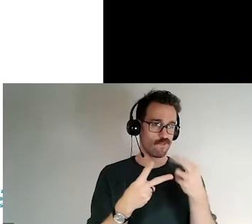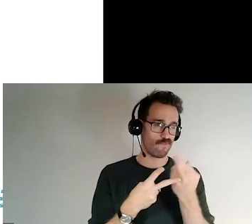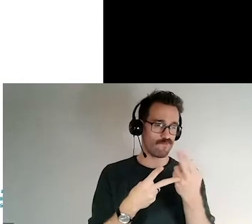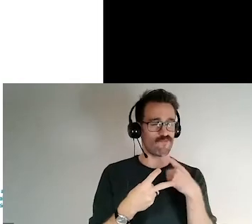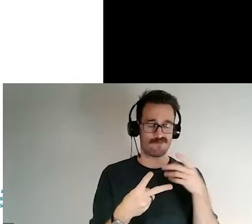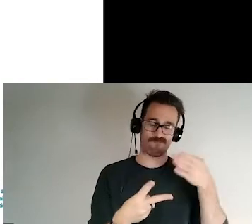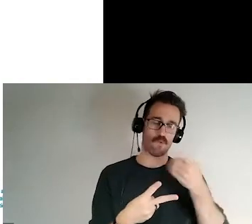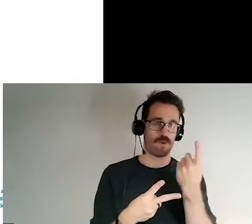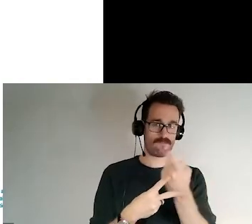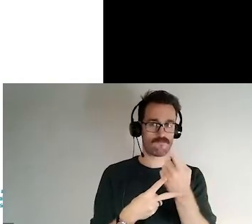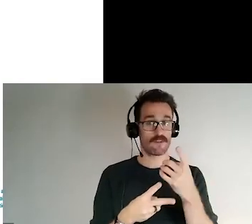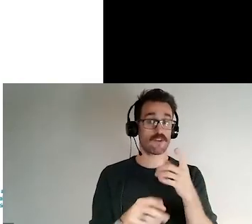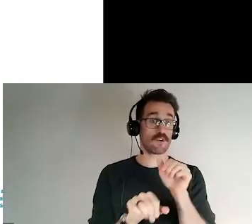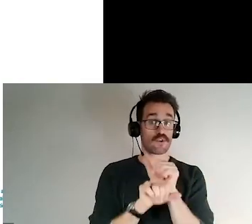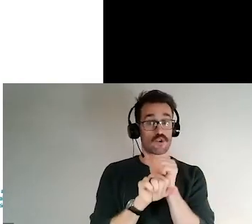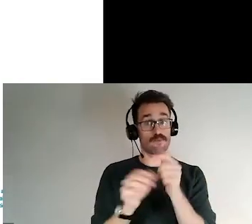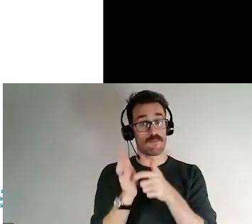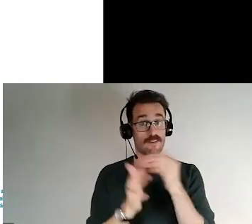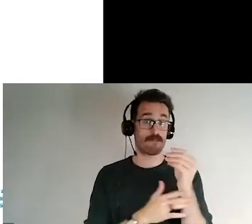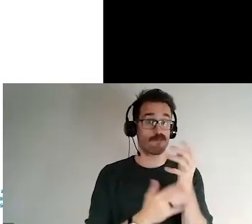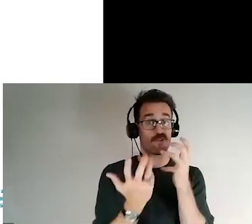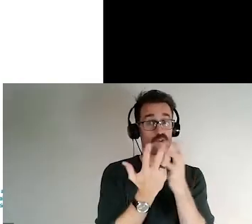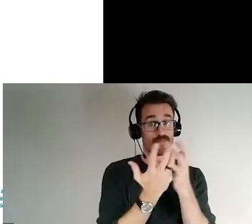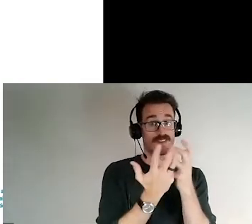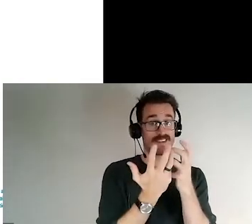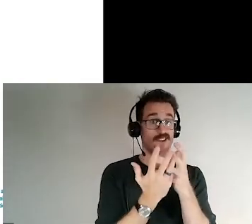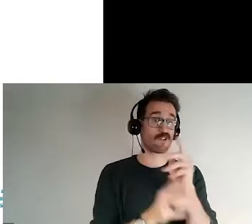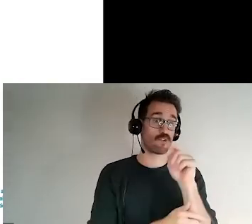and Accommodation Planning Tool, the JDAPT, but I'll highlight a little bit of what we've been